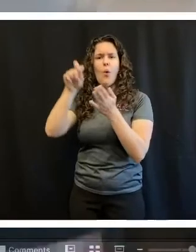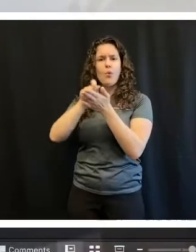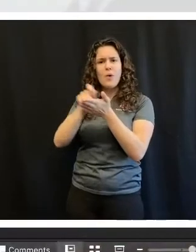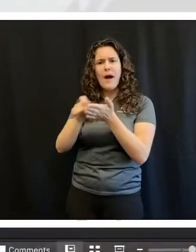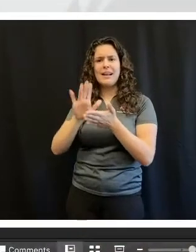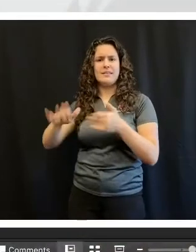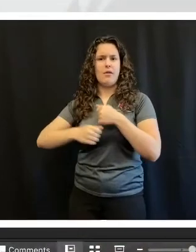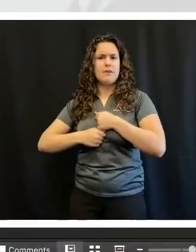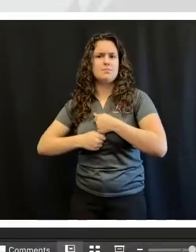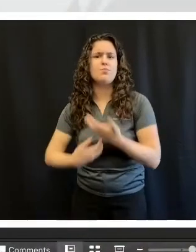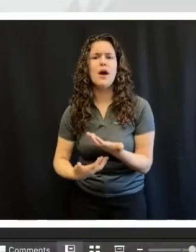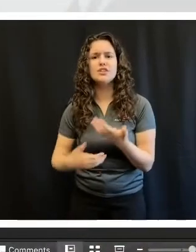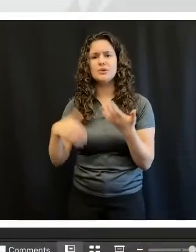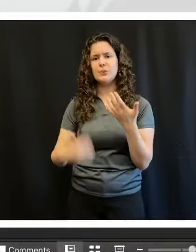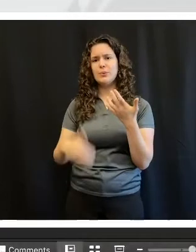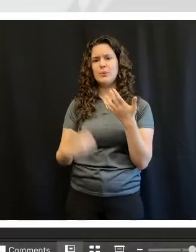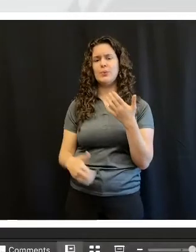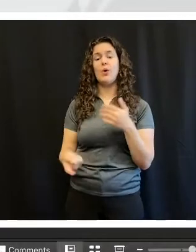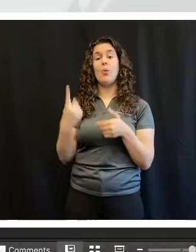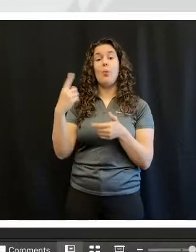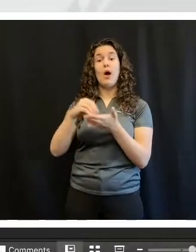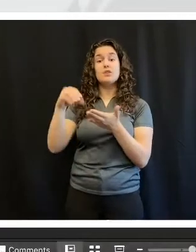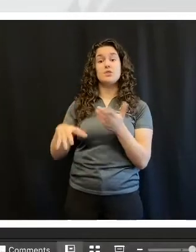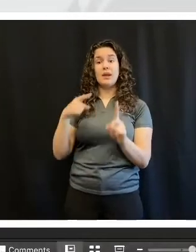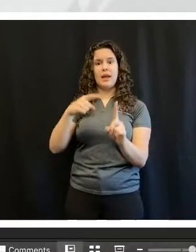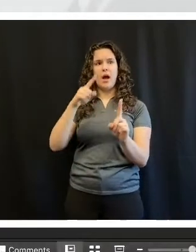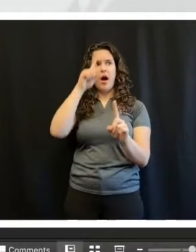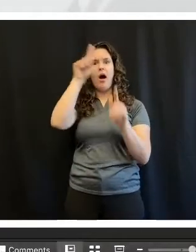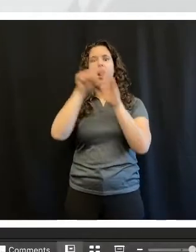So, one student had this idea of being able to create coloring pages.